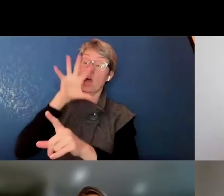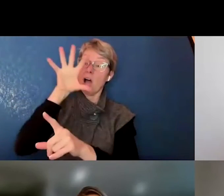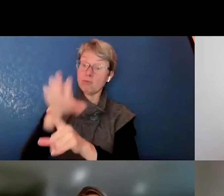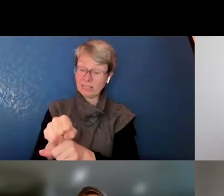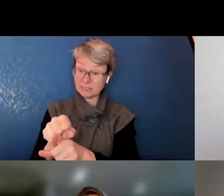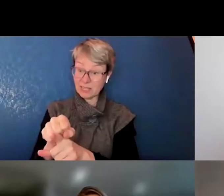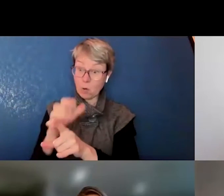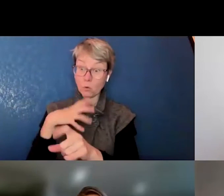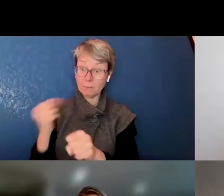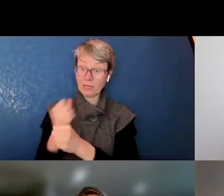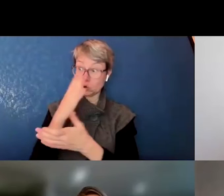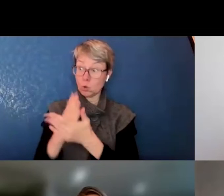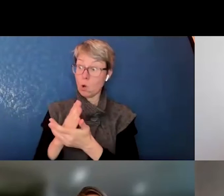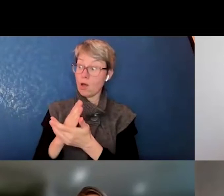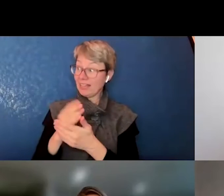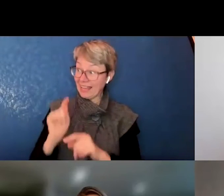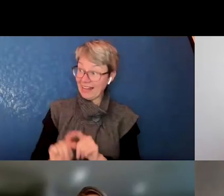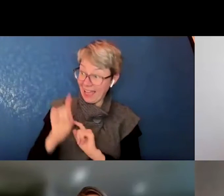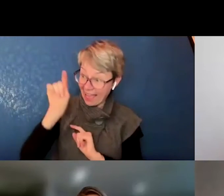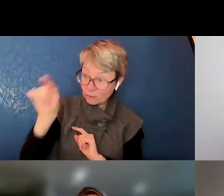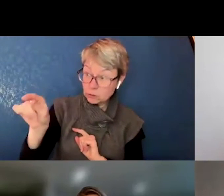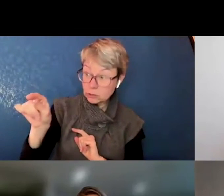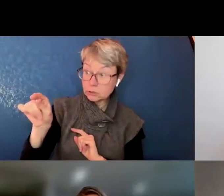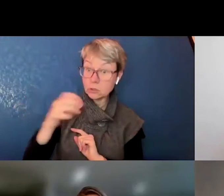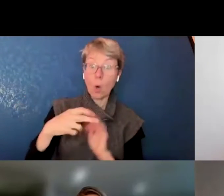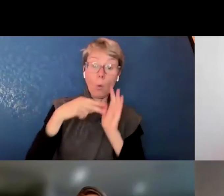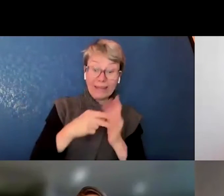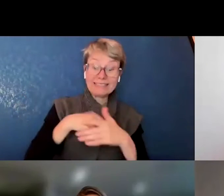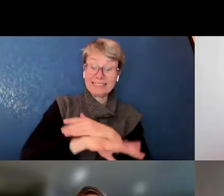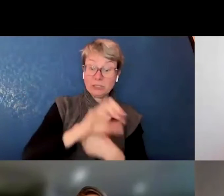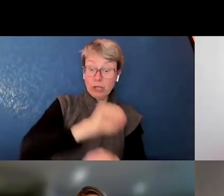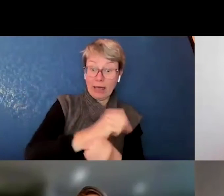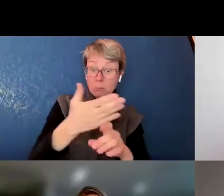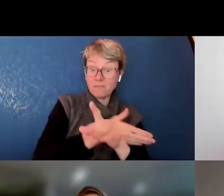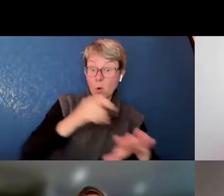to get your client out in the community because um unless they are proven guilty by a judge or a jur